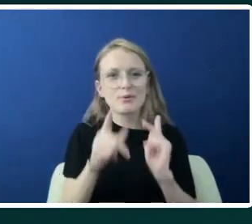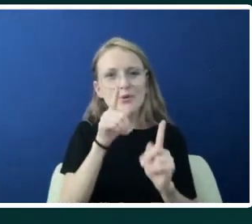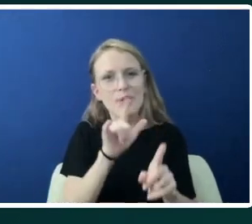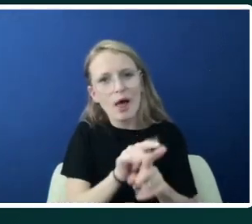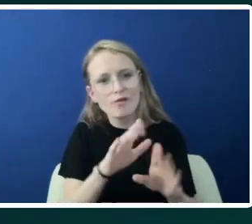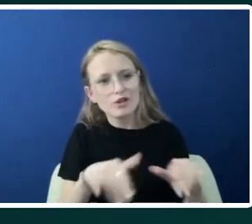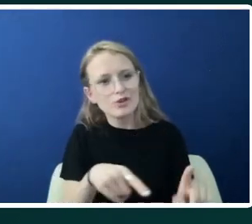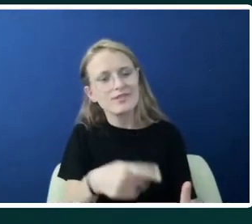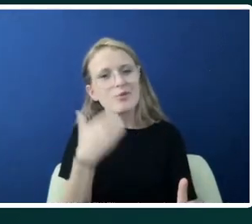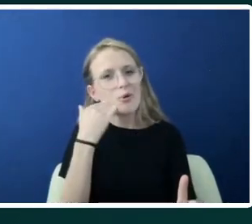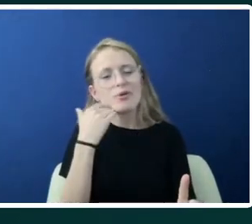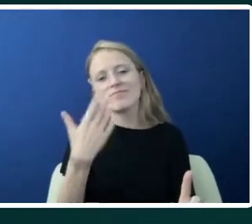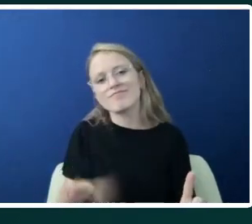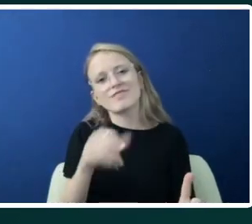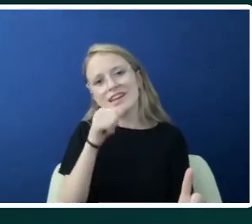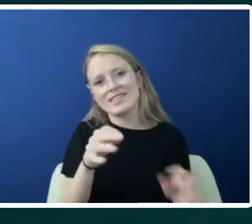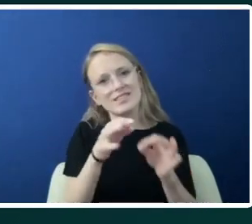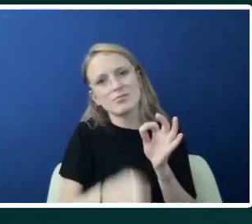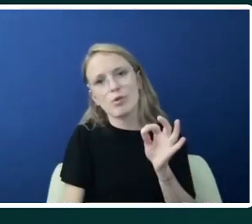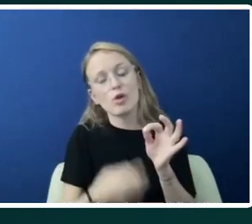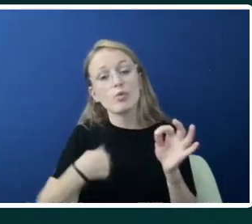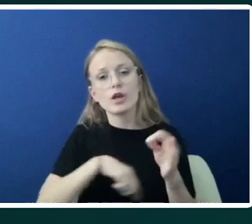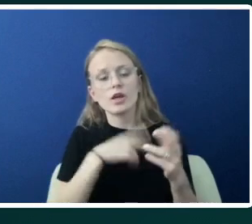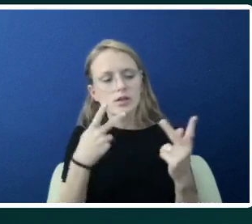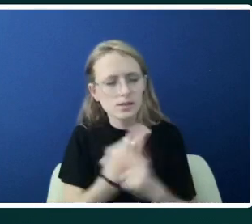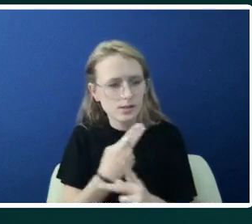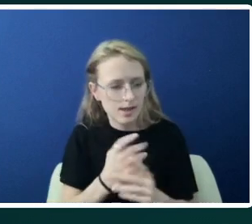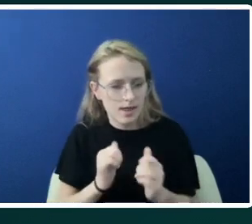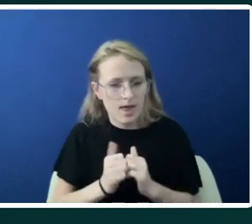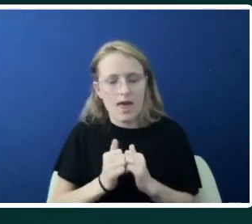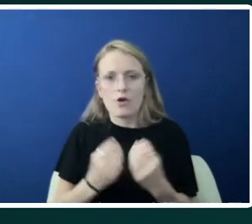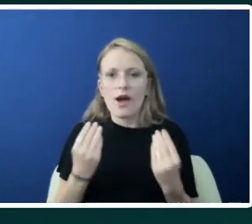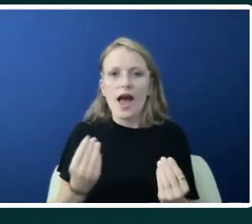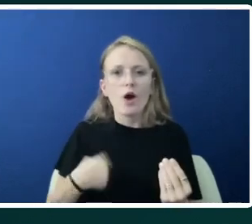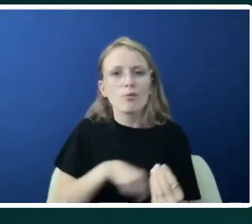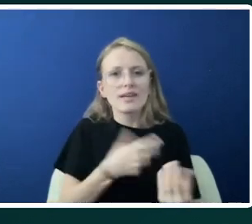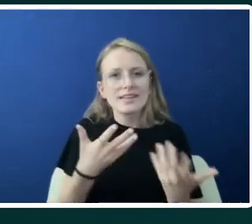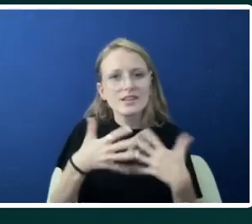And we're trying to figure out ways to integrate technologies in ways that bring out the best of